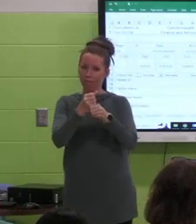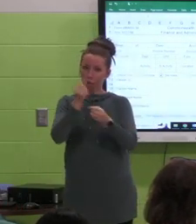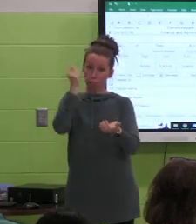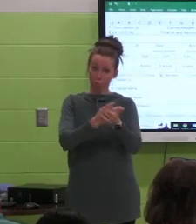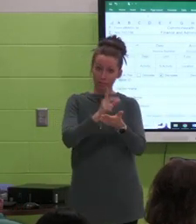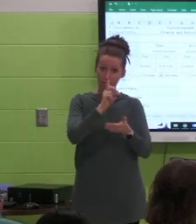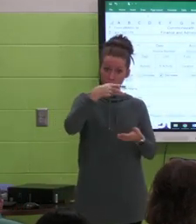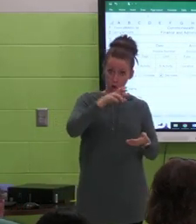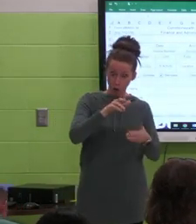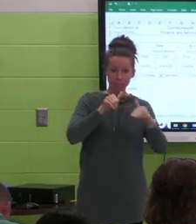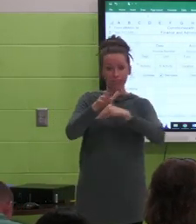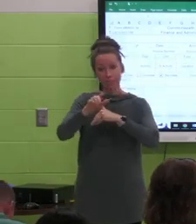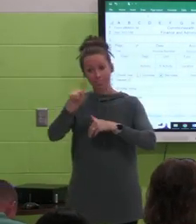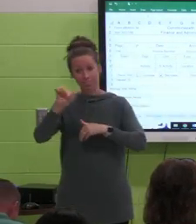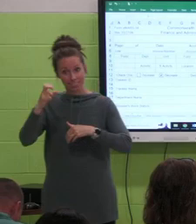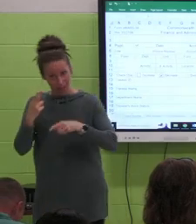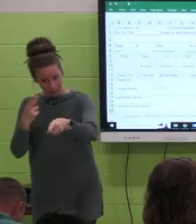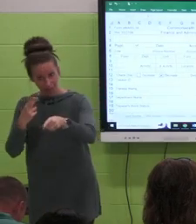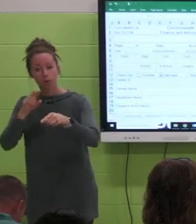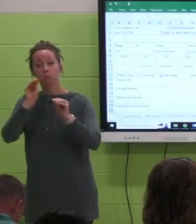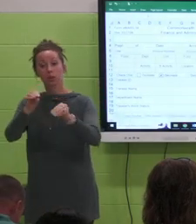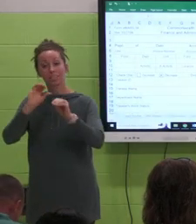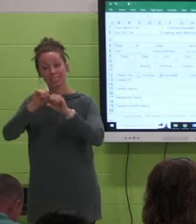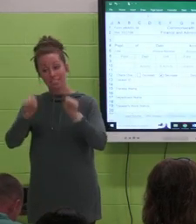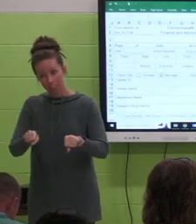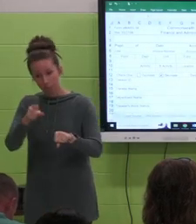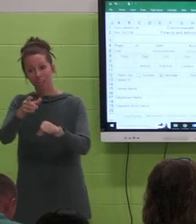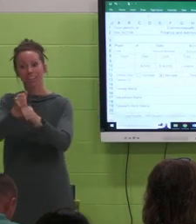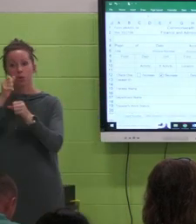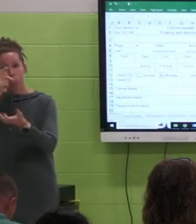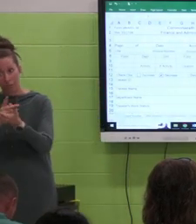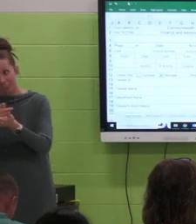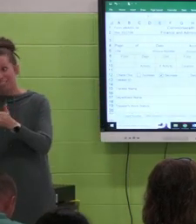send it to Zach Zach puts it in our system he gets the approval he sends it back to you all